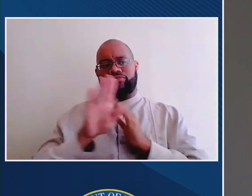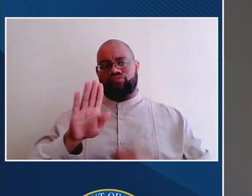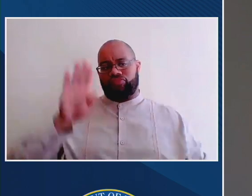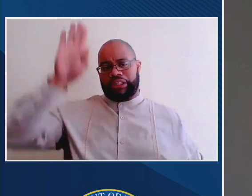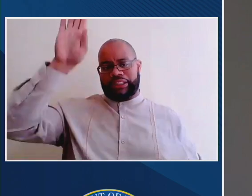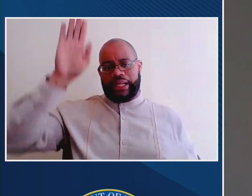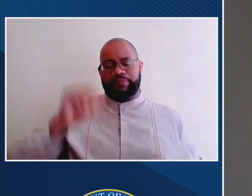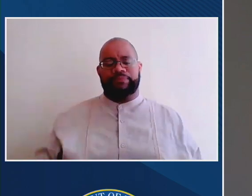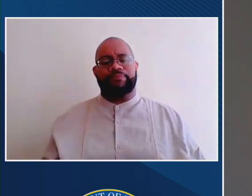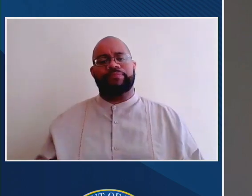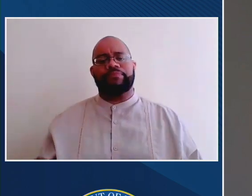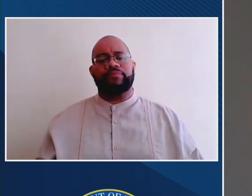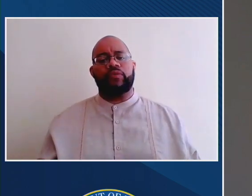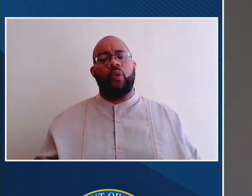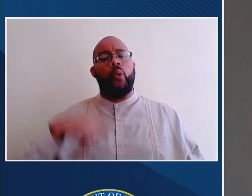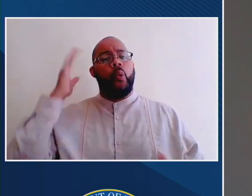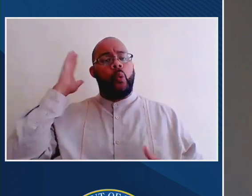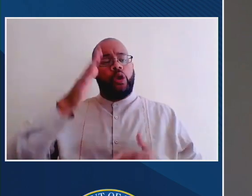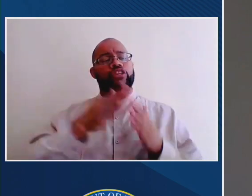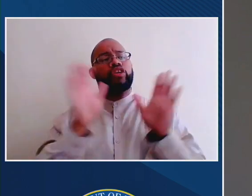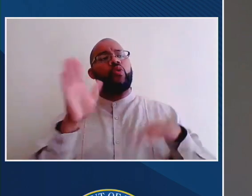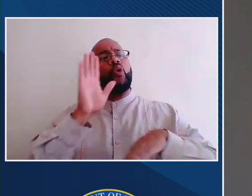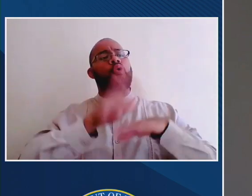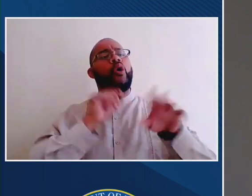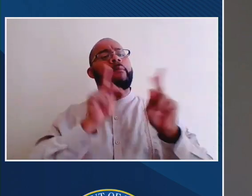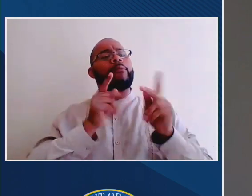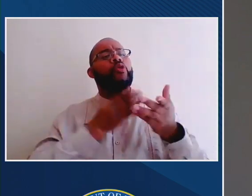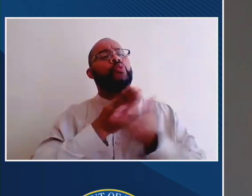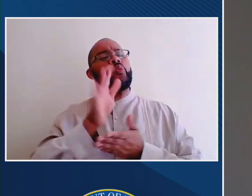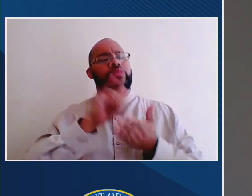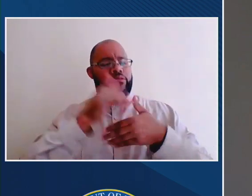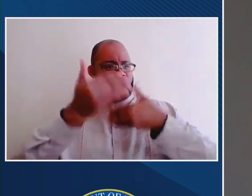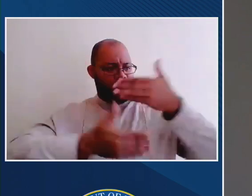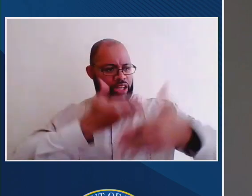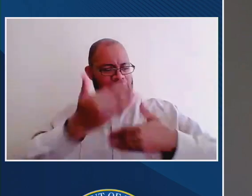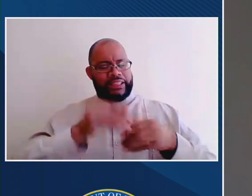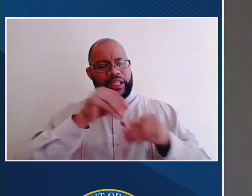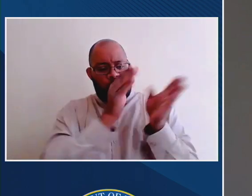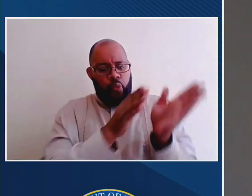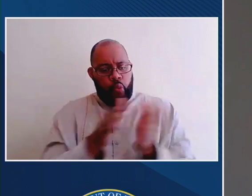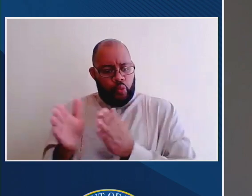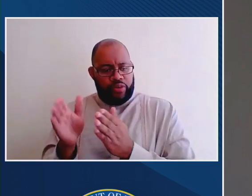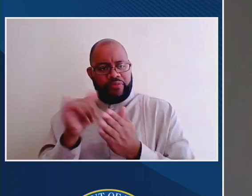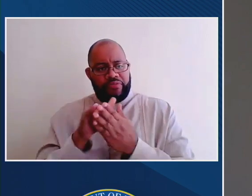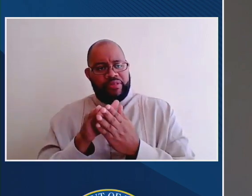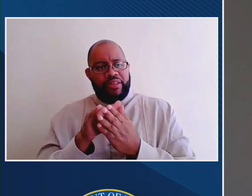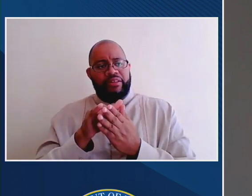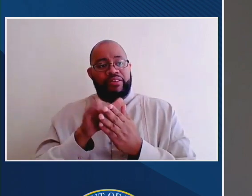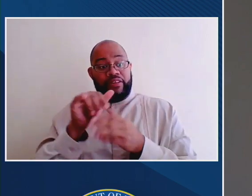We will generally call on people throughout the process in the order in which their virtual hands appear on the